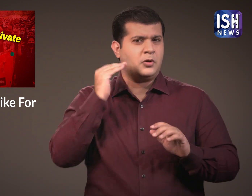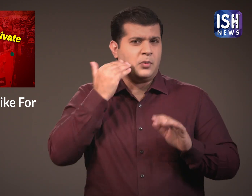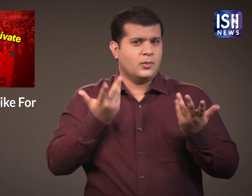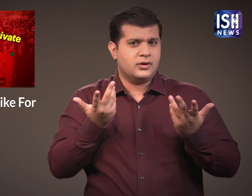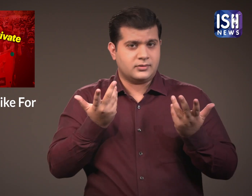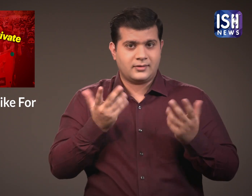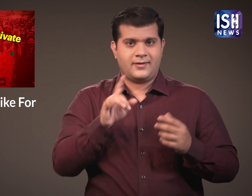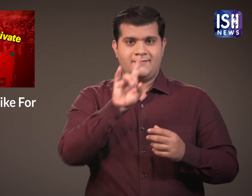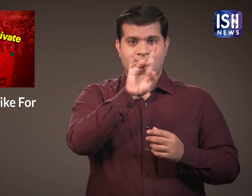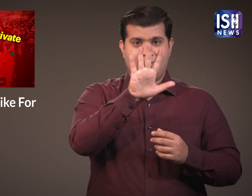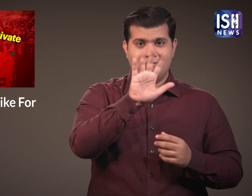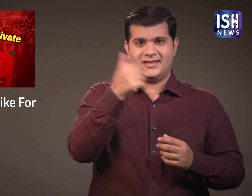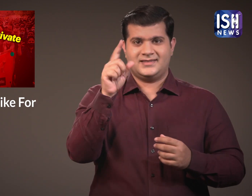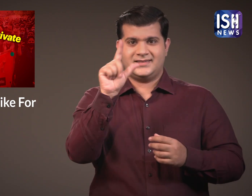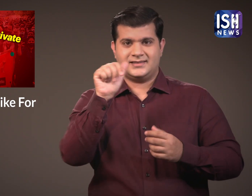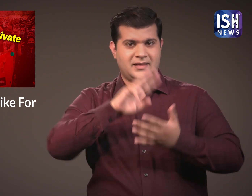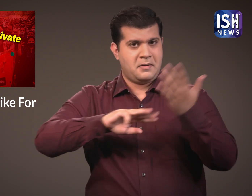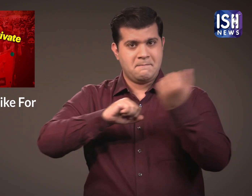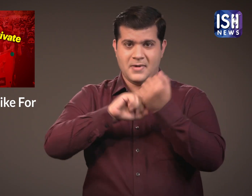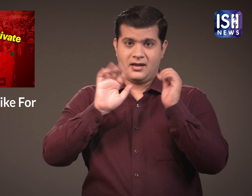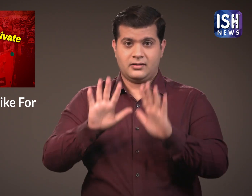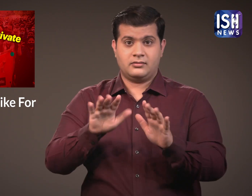The strike was on 15th & 16th March.